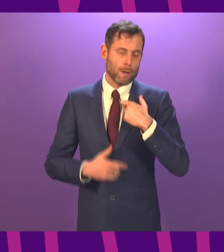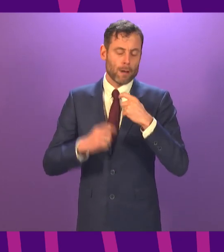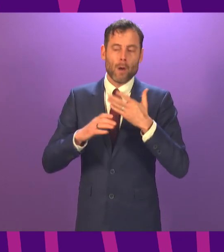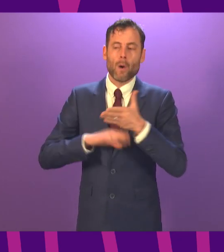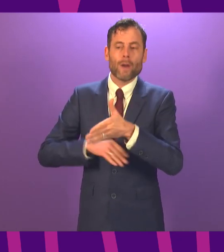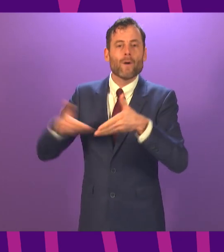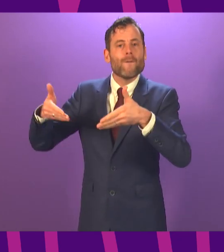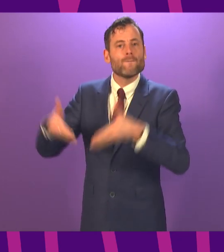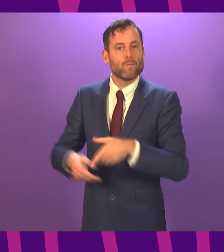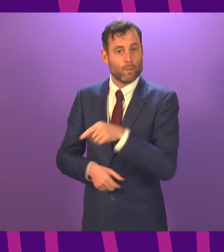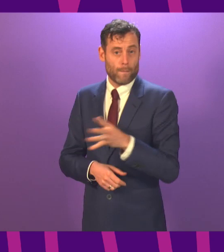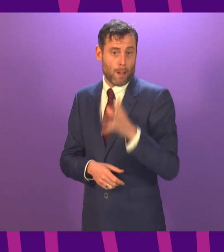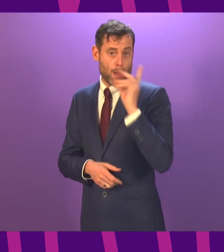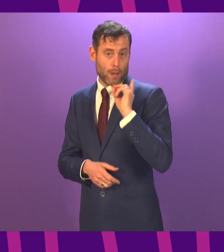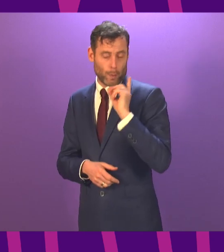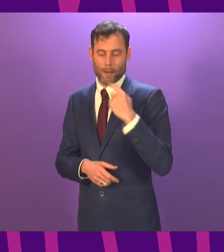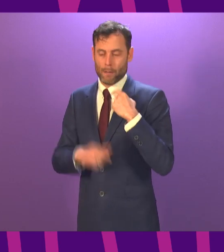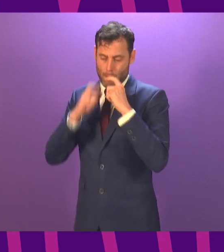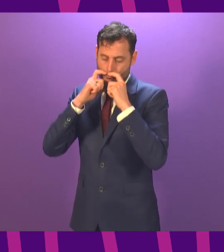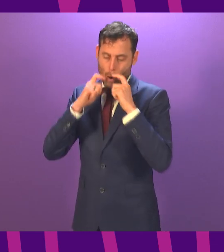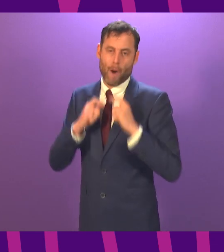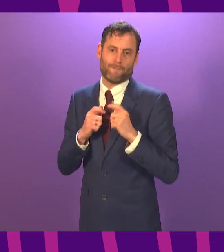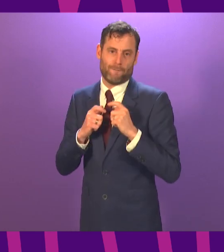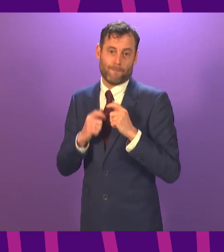briefly attending a funeral purvey last week. I am sure that everyone will have seen in